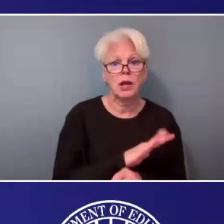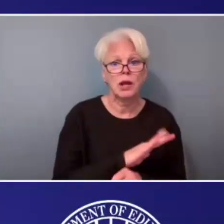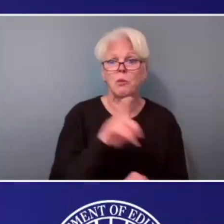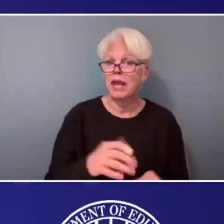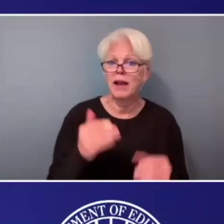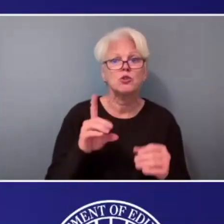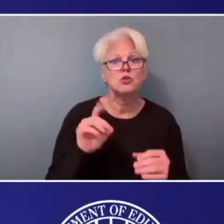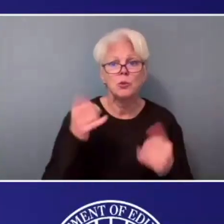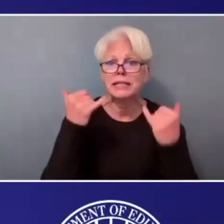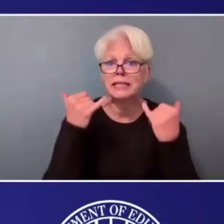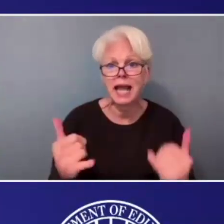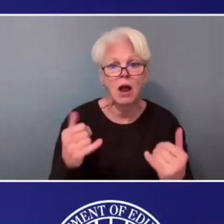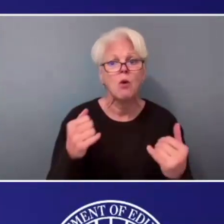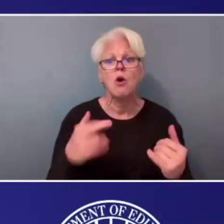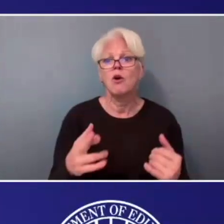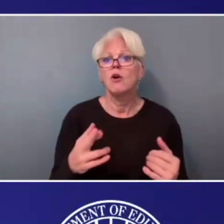and we can take additional questions later.